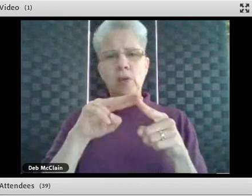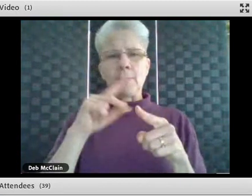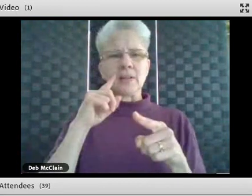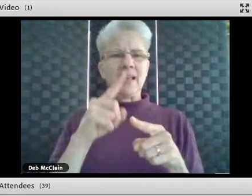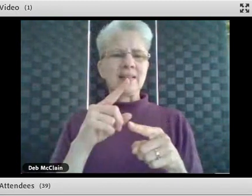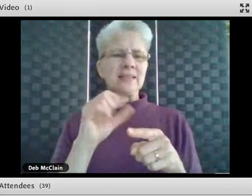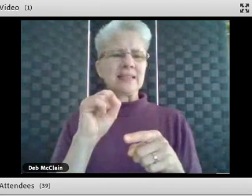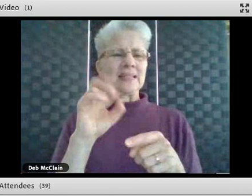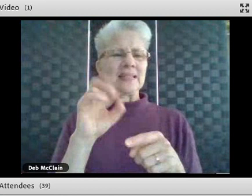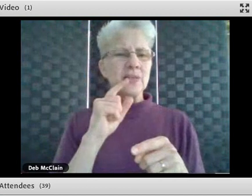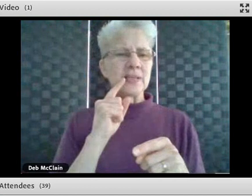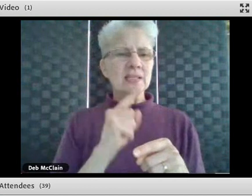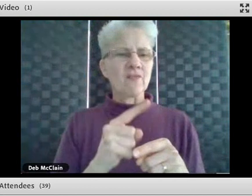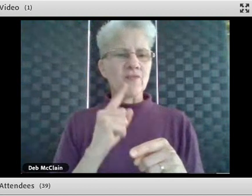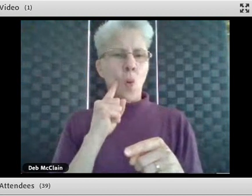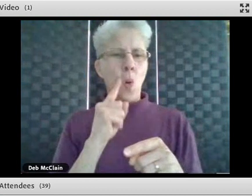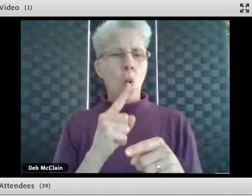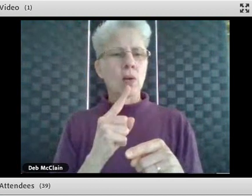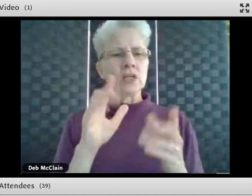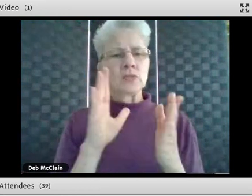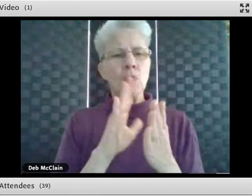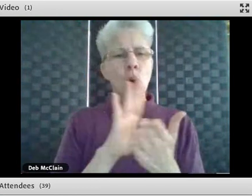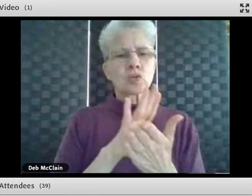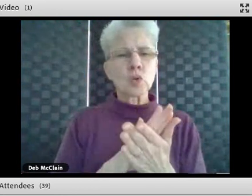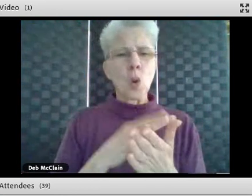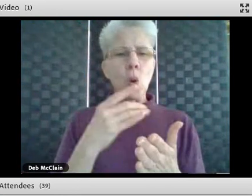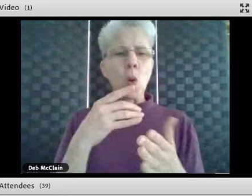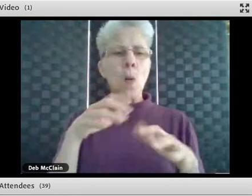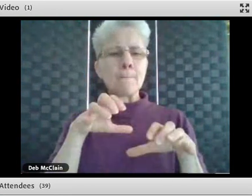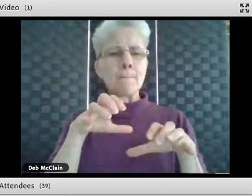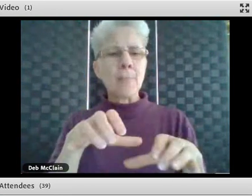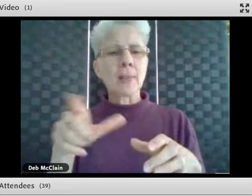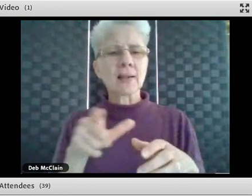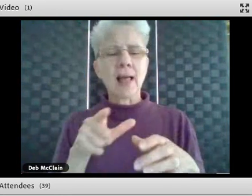and small public libraries. Medical Subject Headings, or MeSH for short,